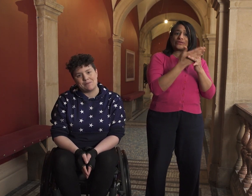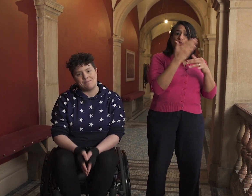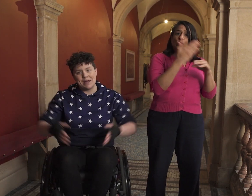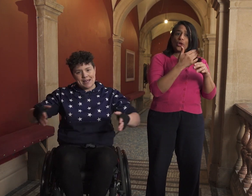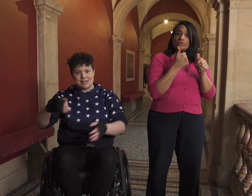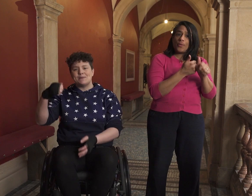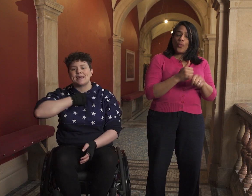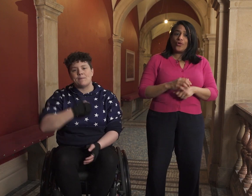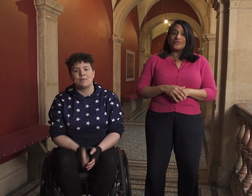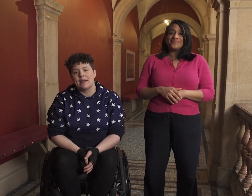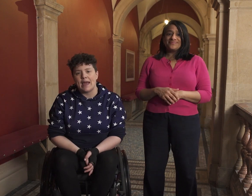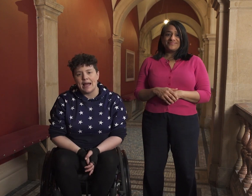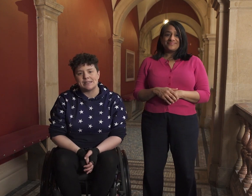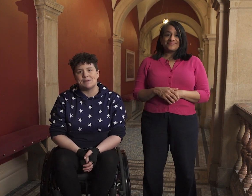beans, biscuit, cats, biscuit